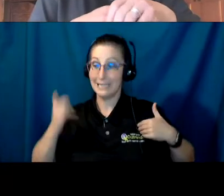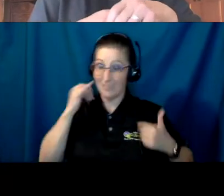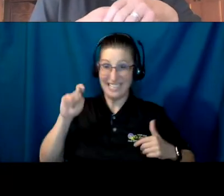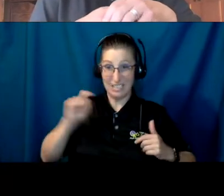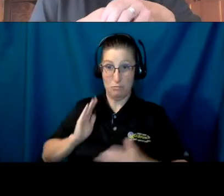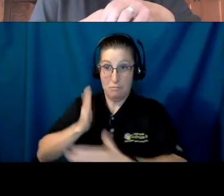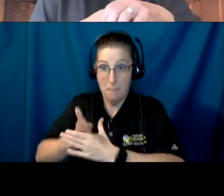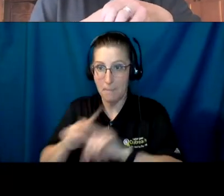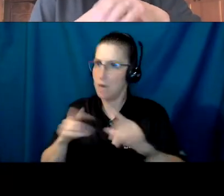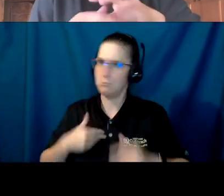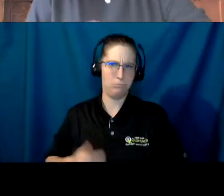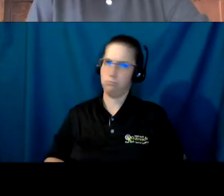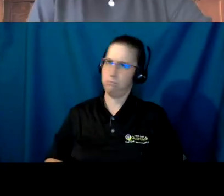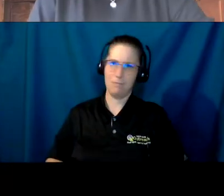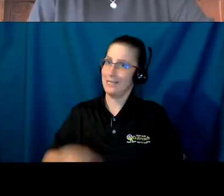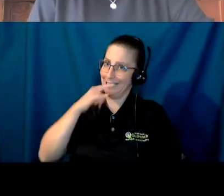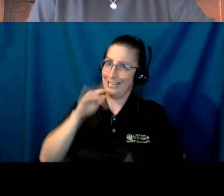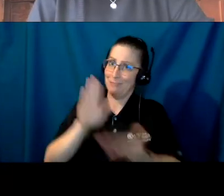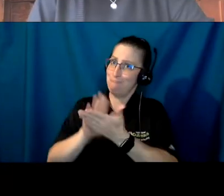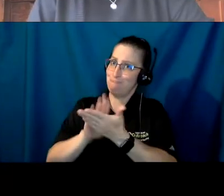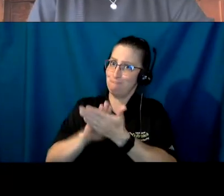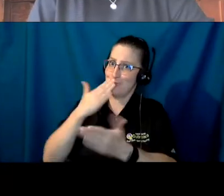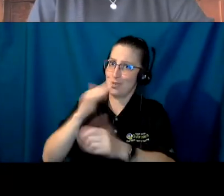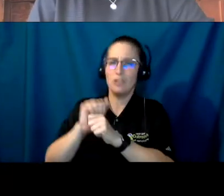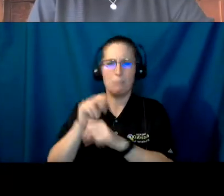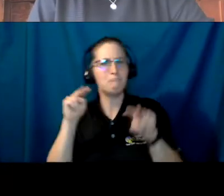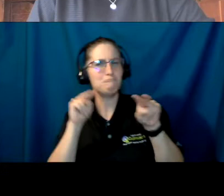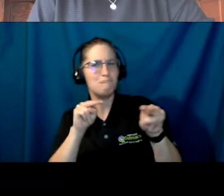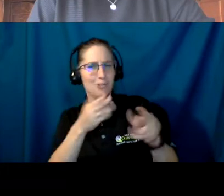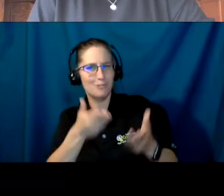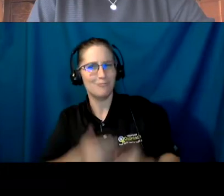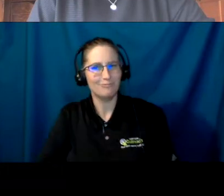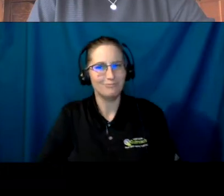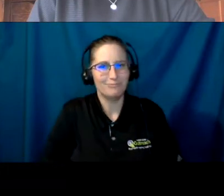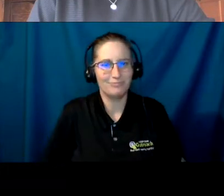actually the kids are doing a very nice job so let's take a peek at this. And again at